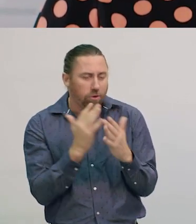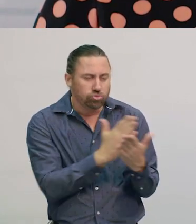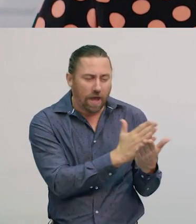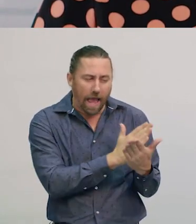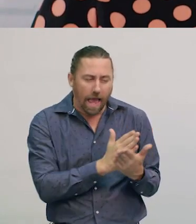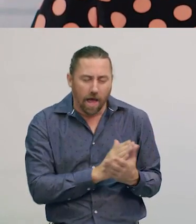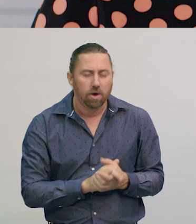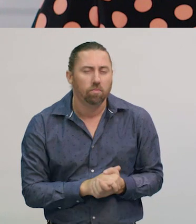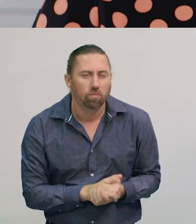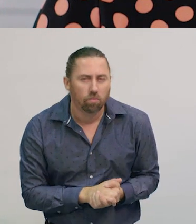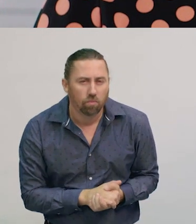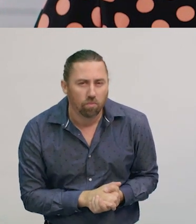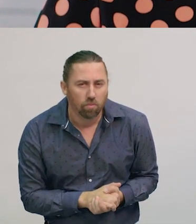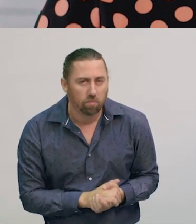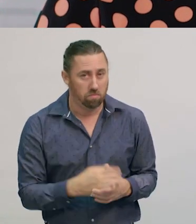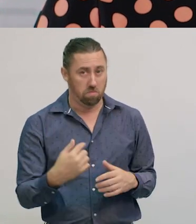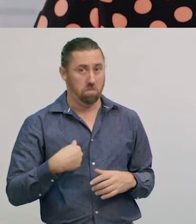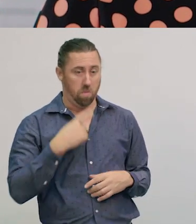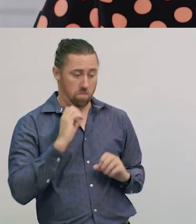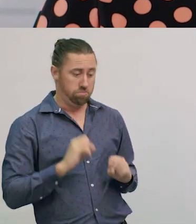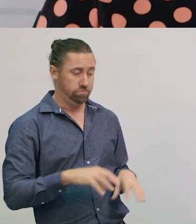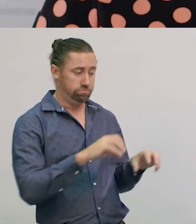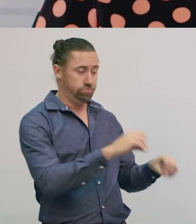I'm going to set the rest of the table.